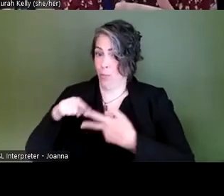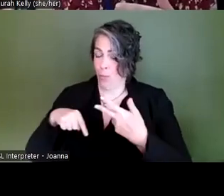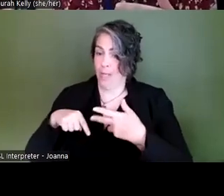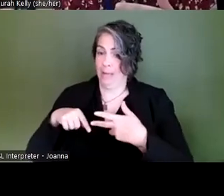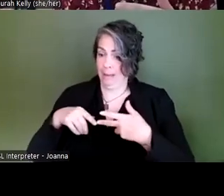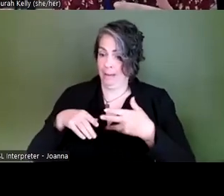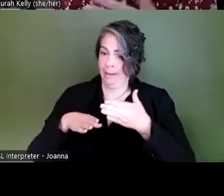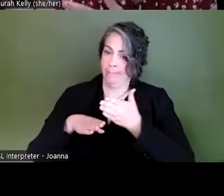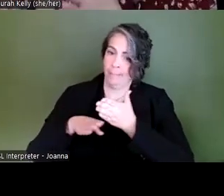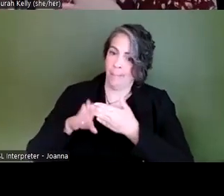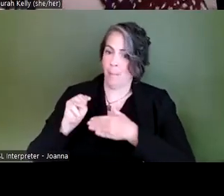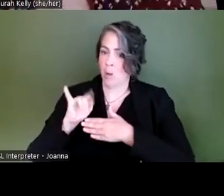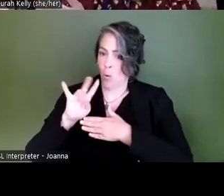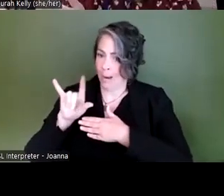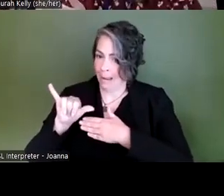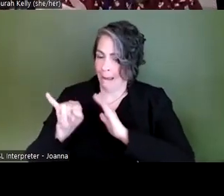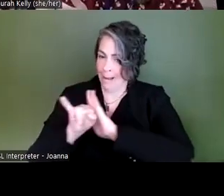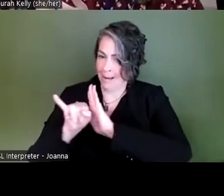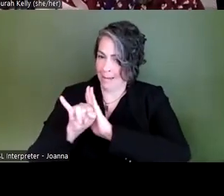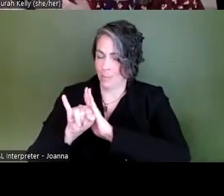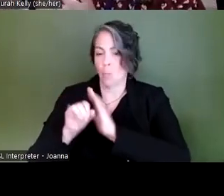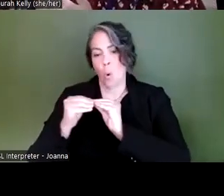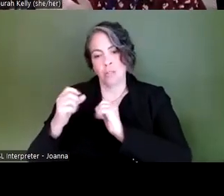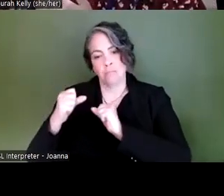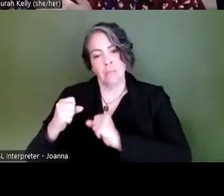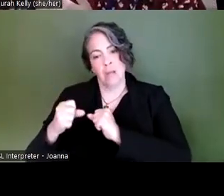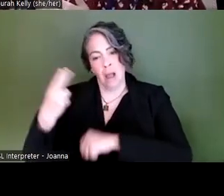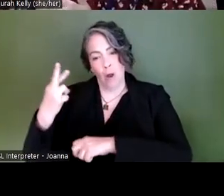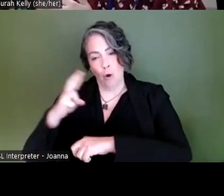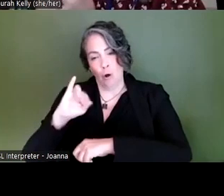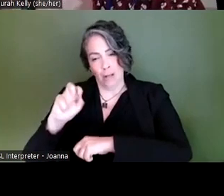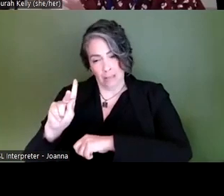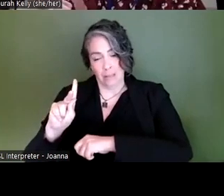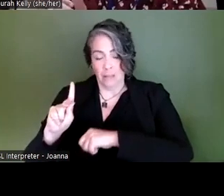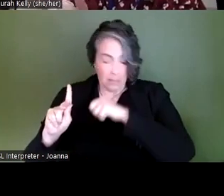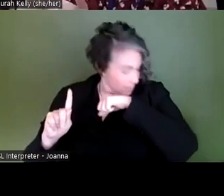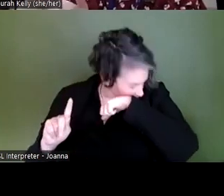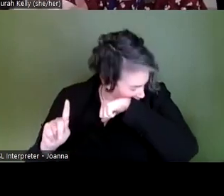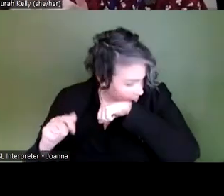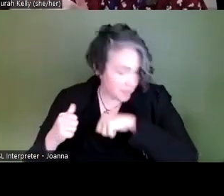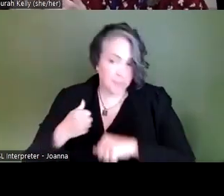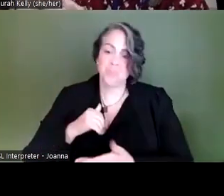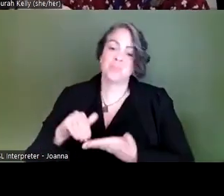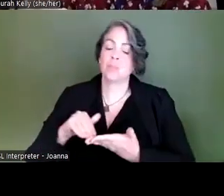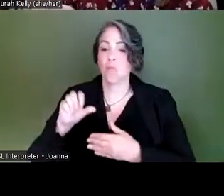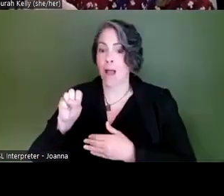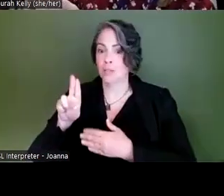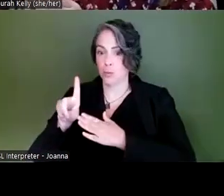identities, that they're at even greater risk of substance use disorders and suicidal thoughts.